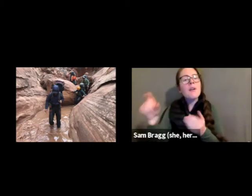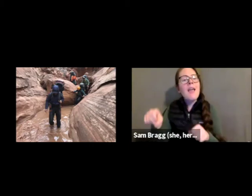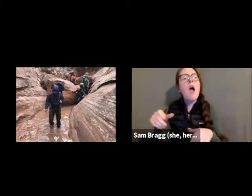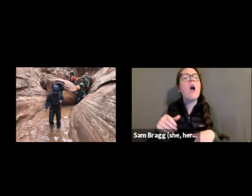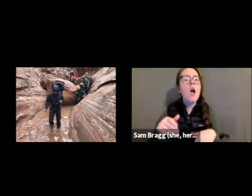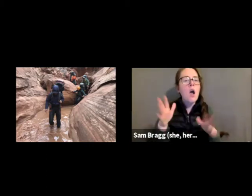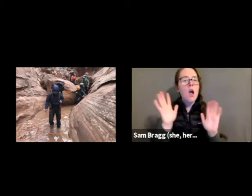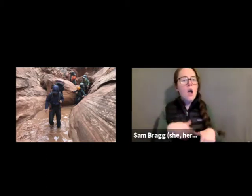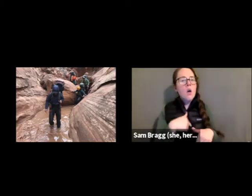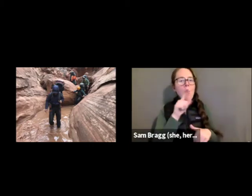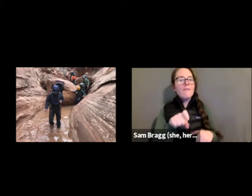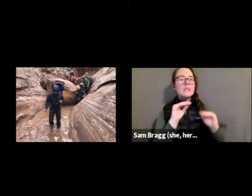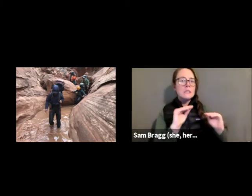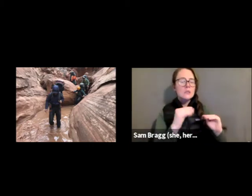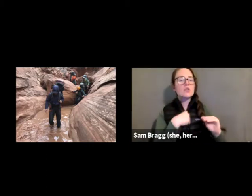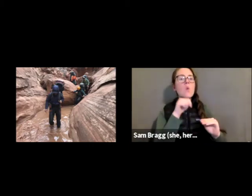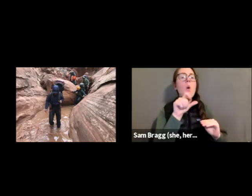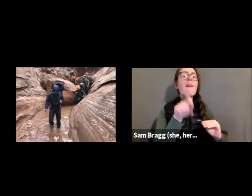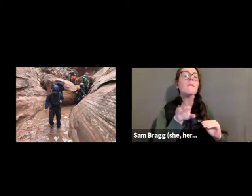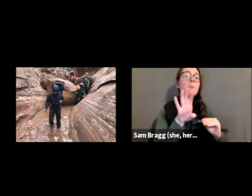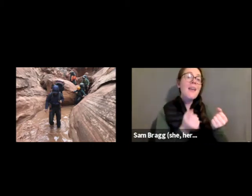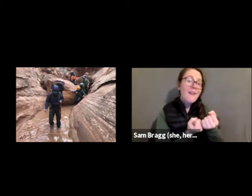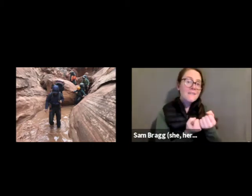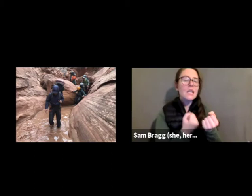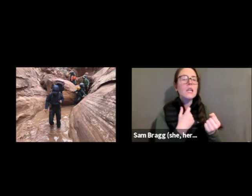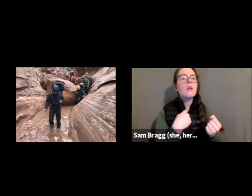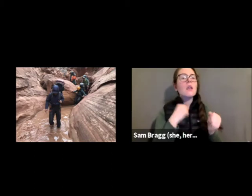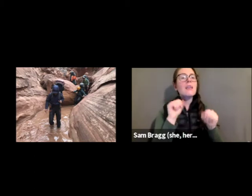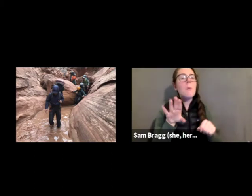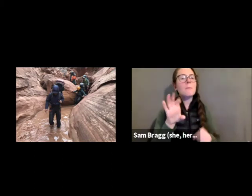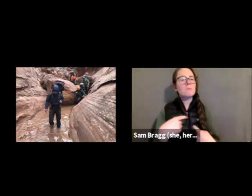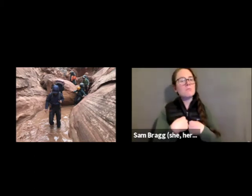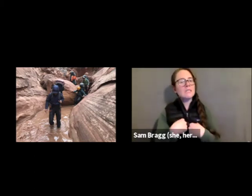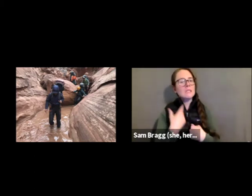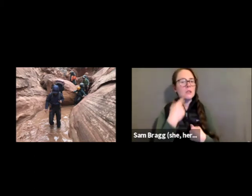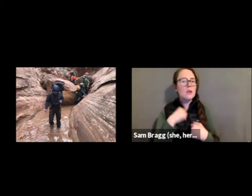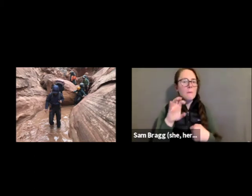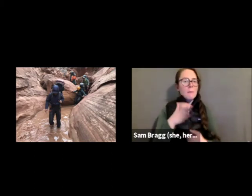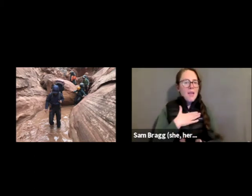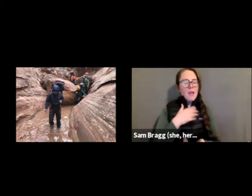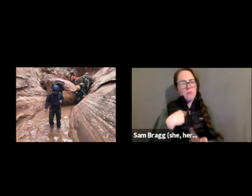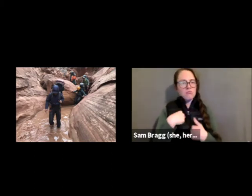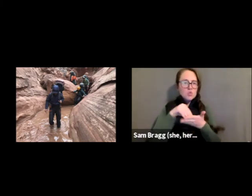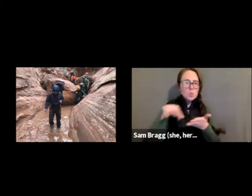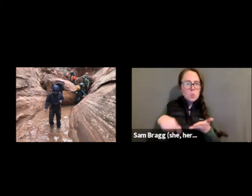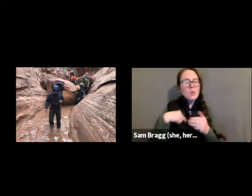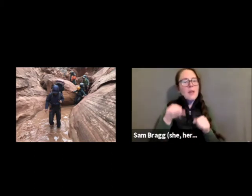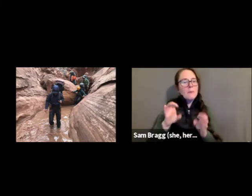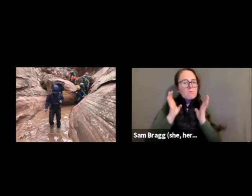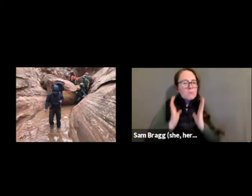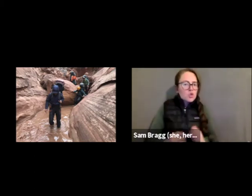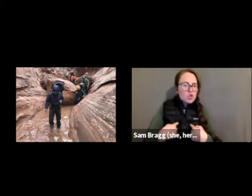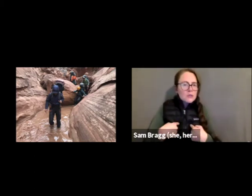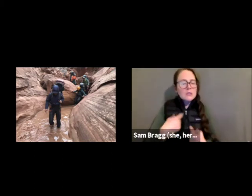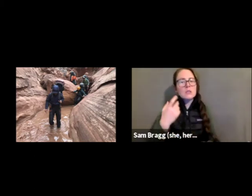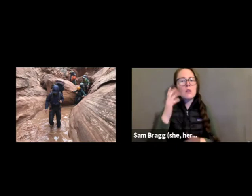and, you know recognizing that they're able to be an advocate for me as well like i am a student